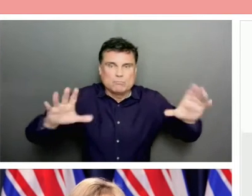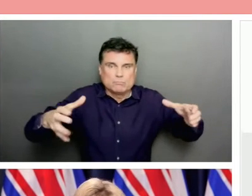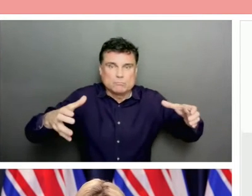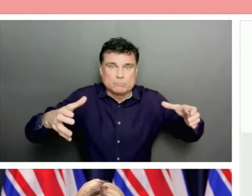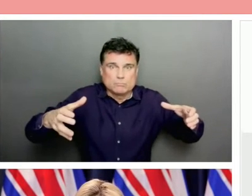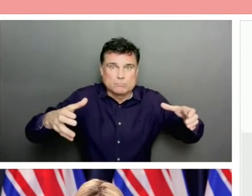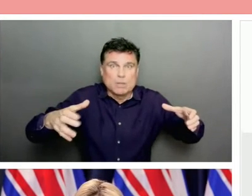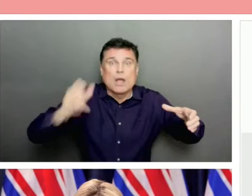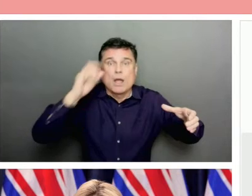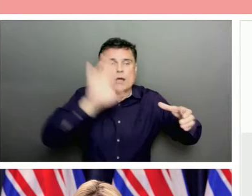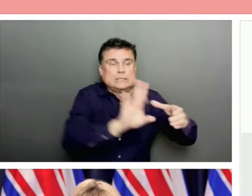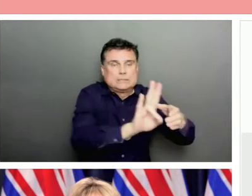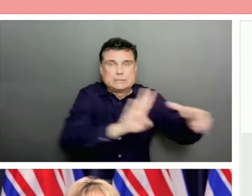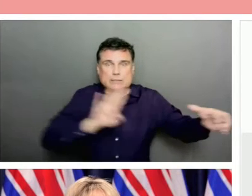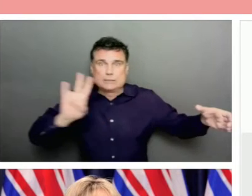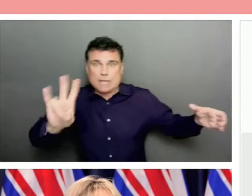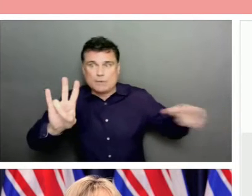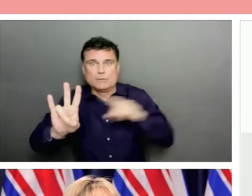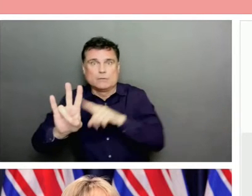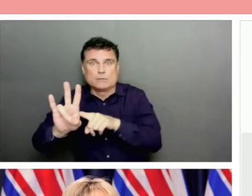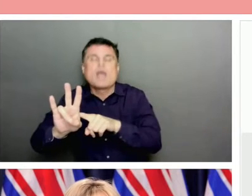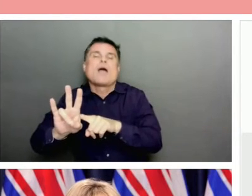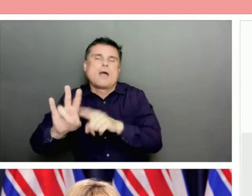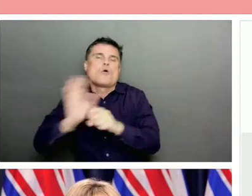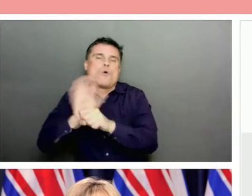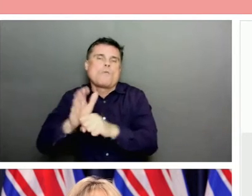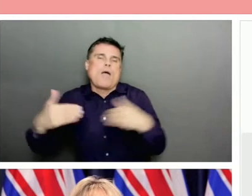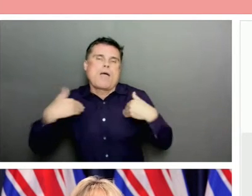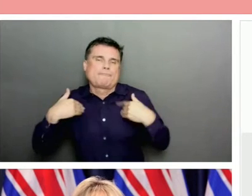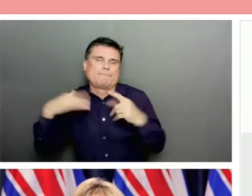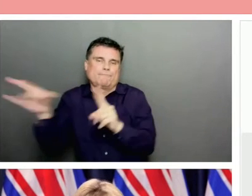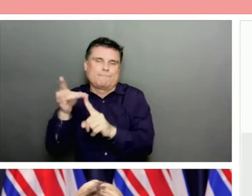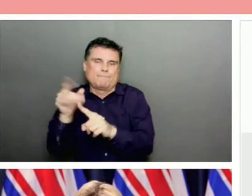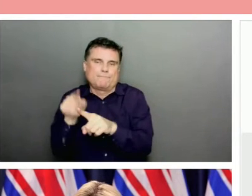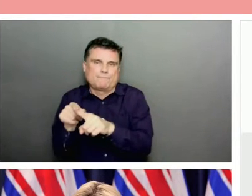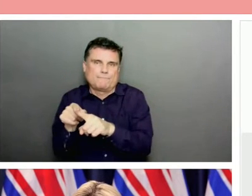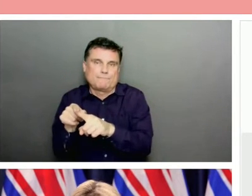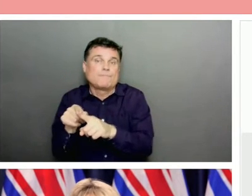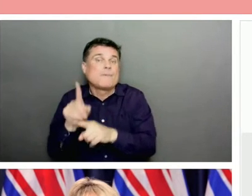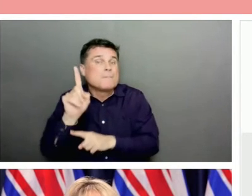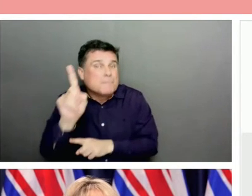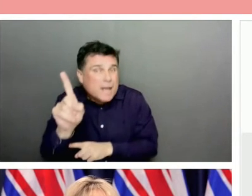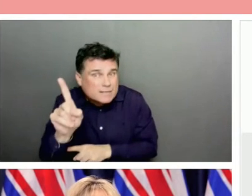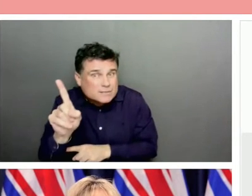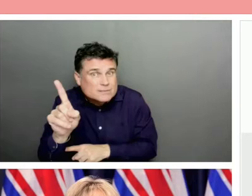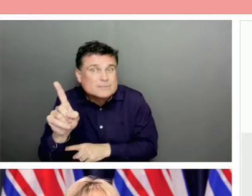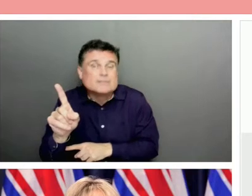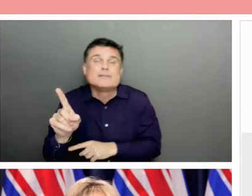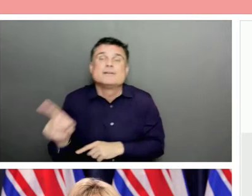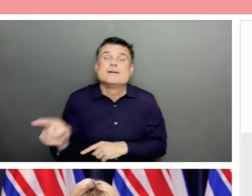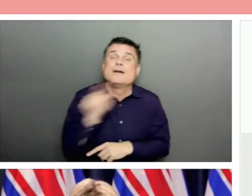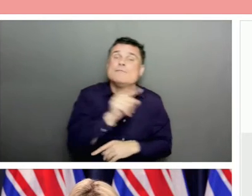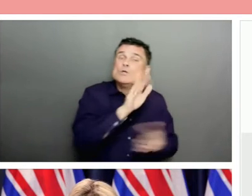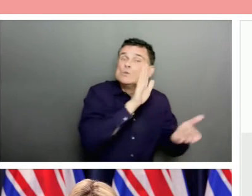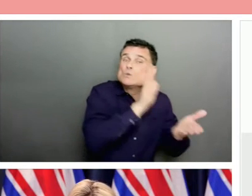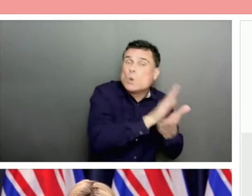children have been tested, fewer than 7 in a thousand or less than 1 per cent actually test positive for